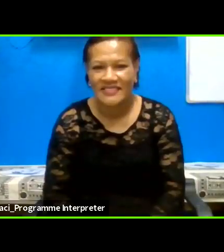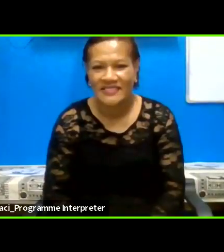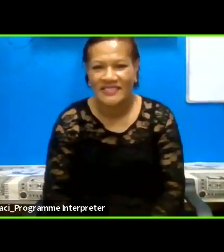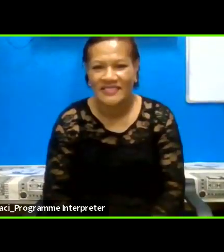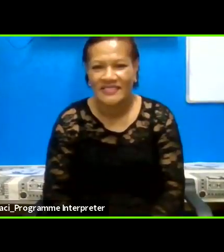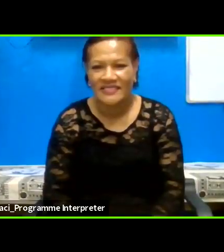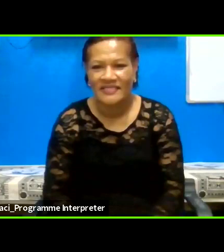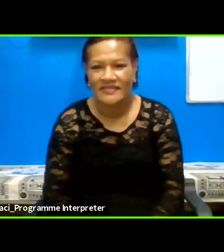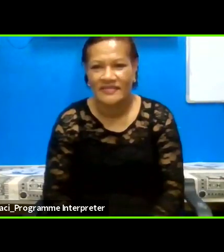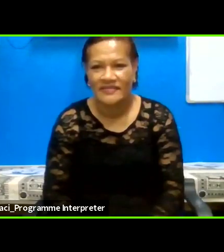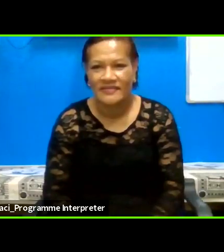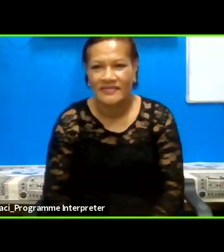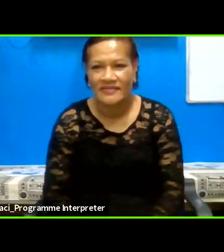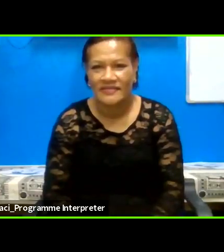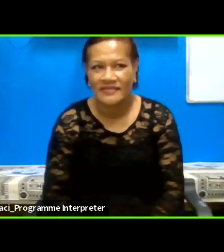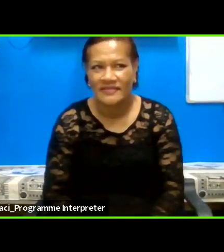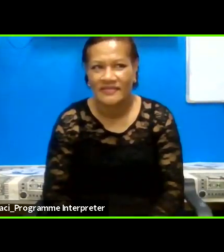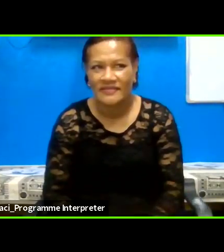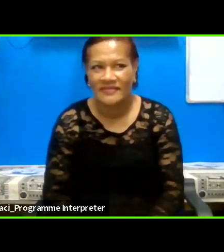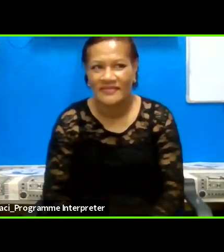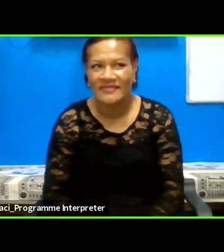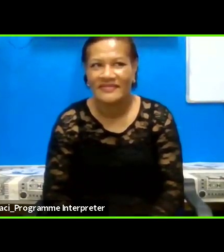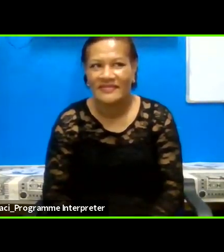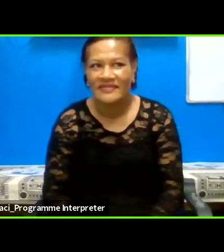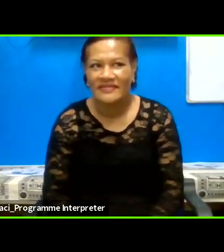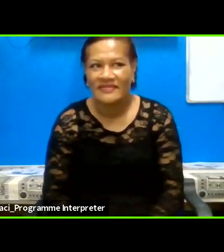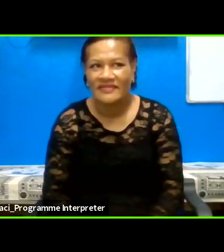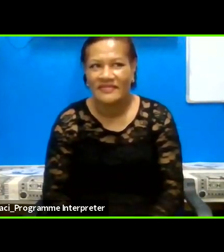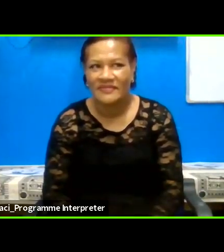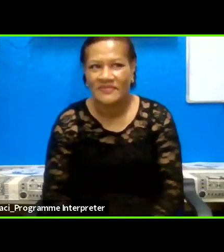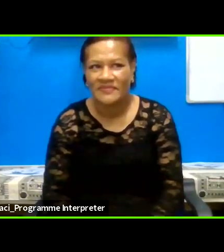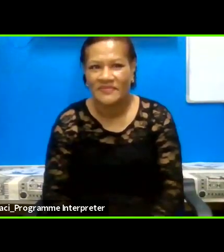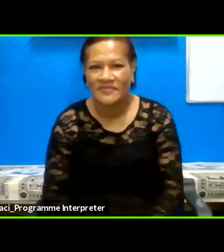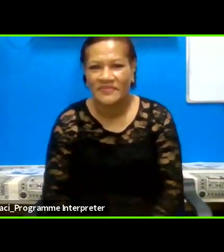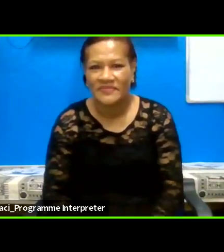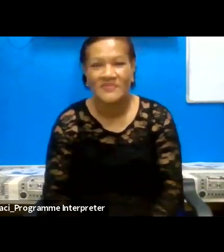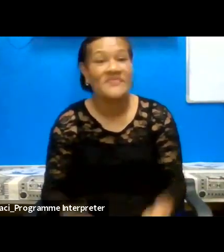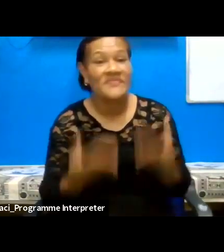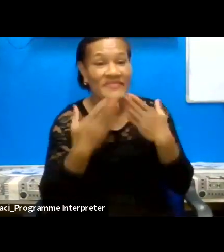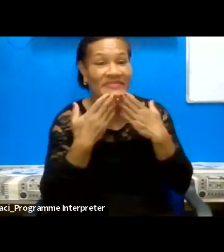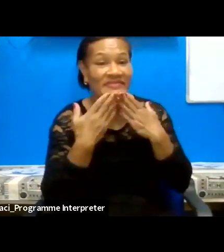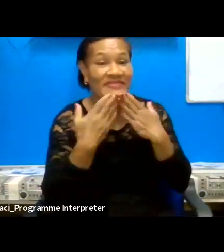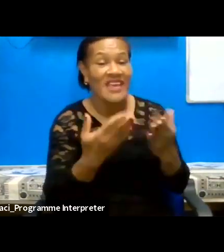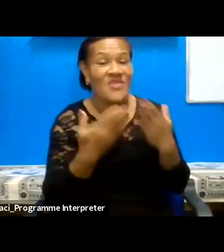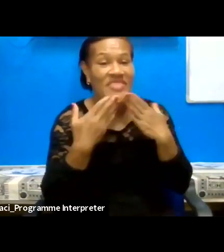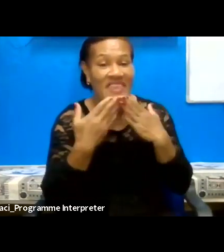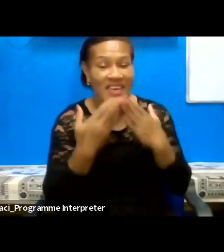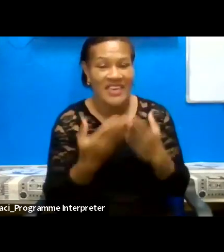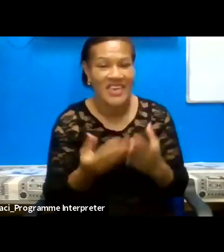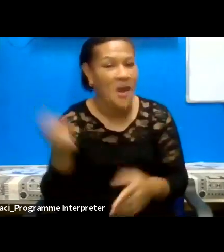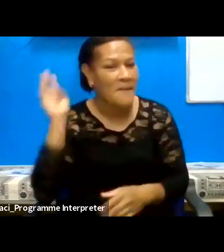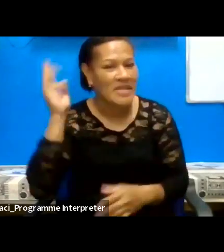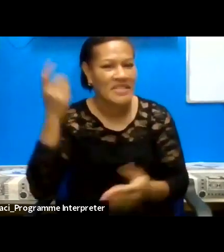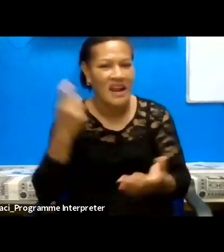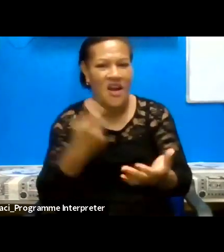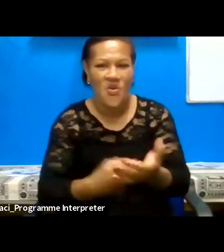and uh her daughter for being part of this program and inviting us with uh what is uh